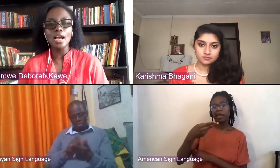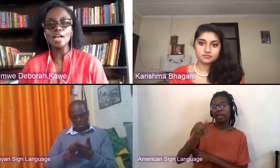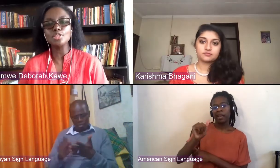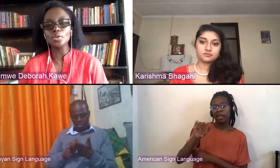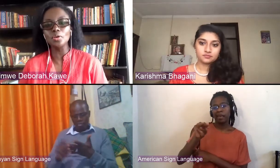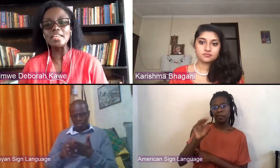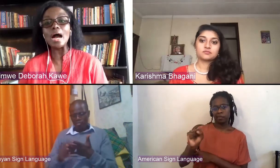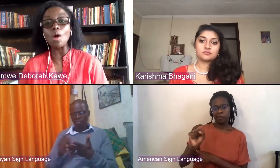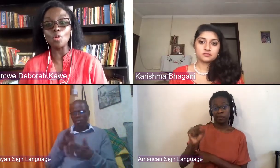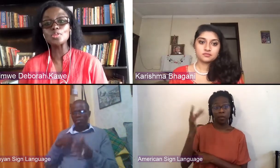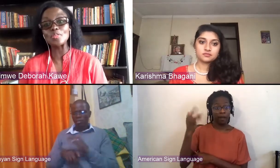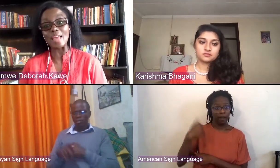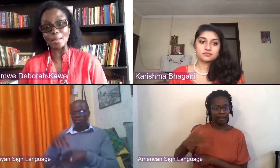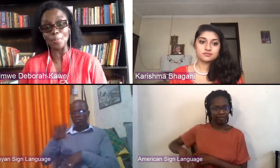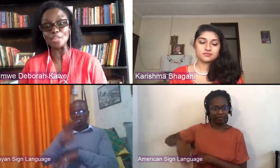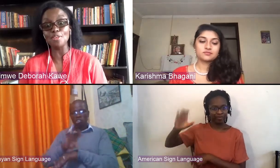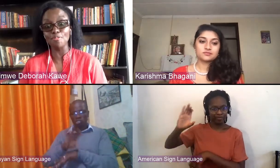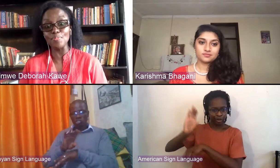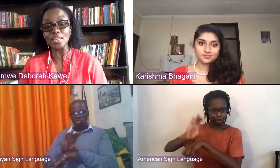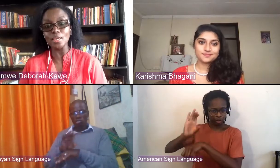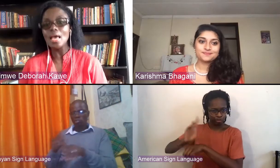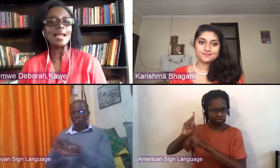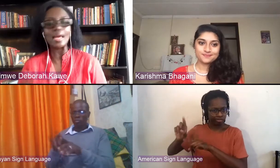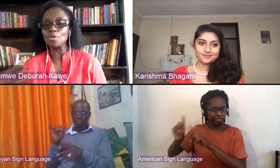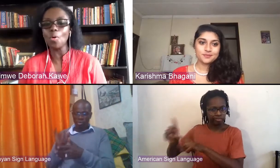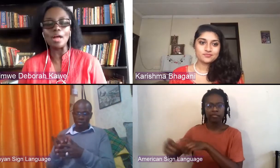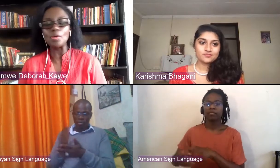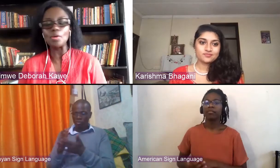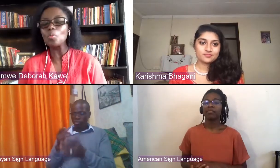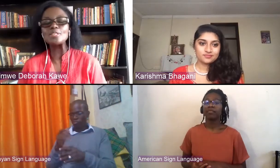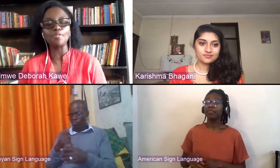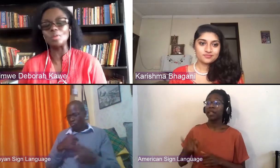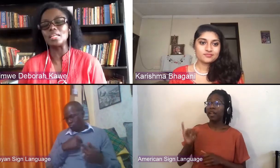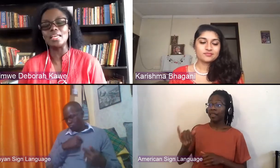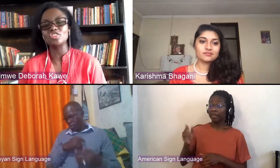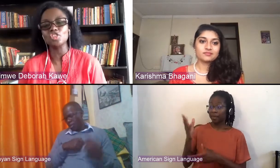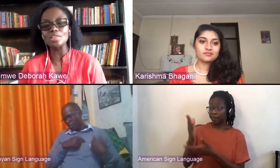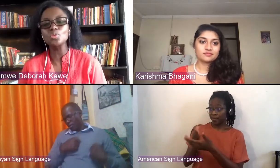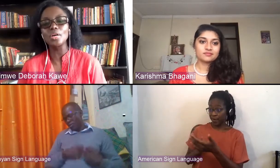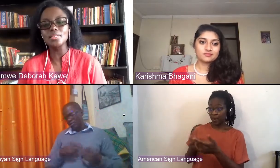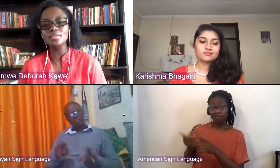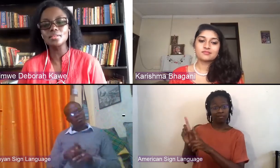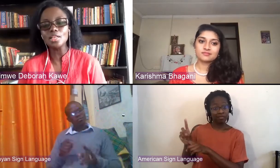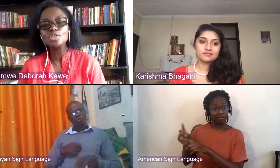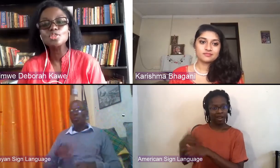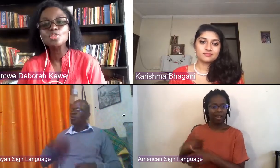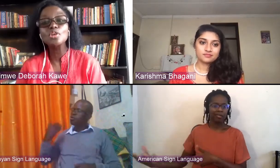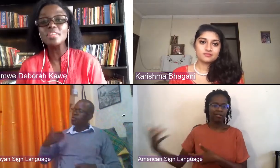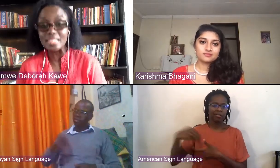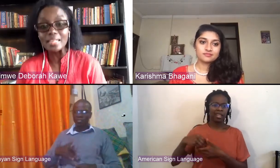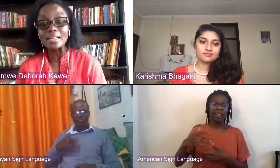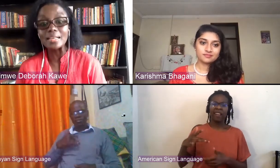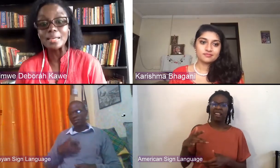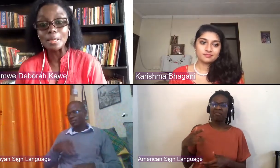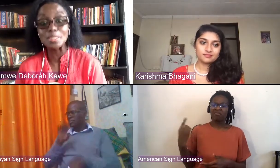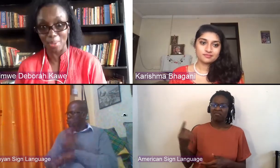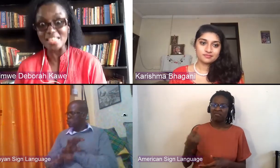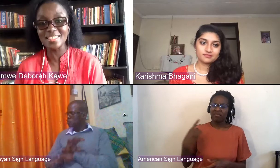And so now also that part of me and I always felt like church was a storytelling space